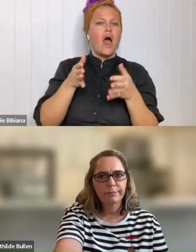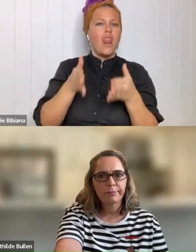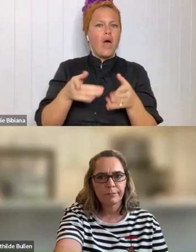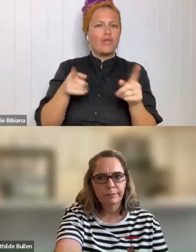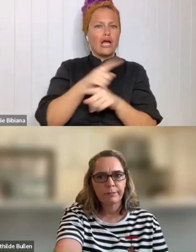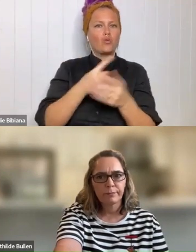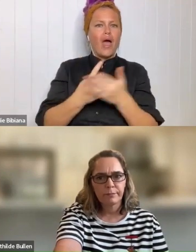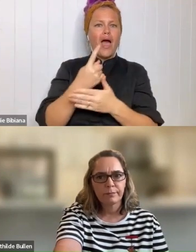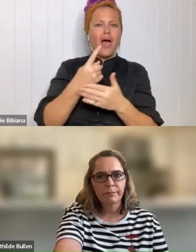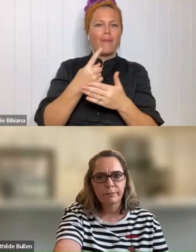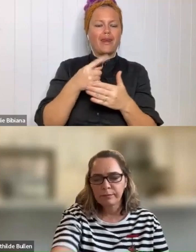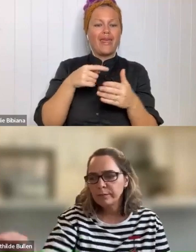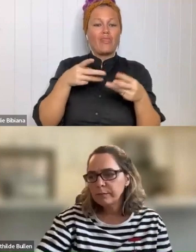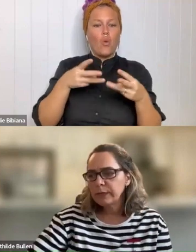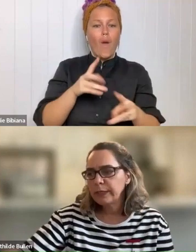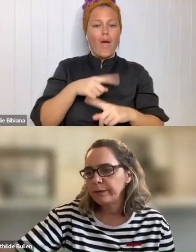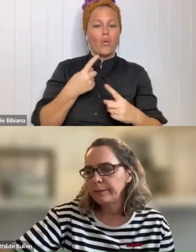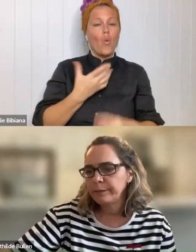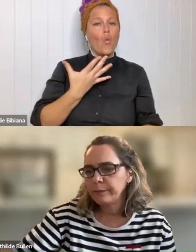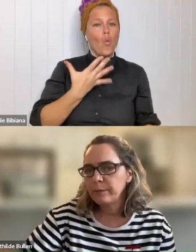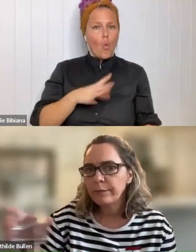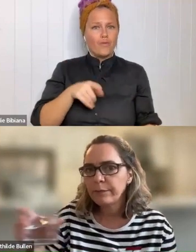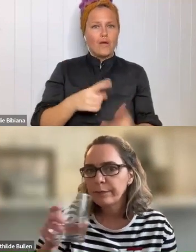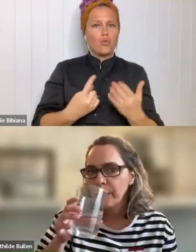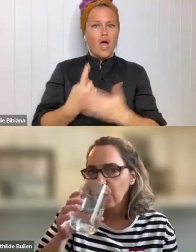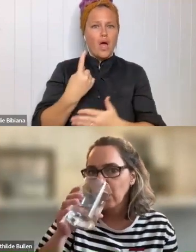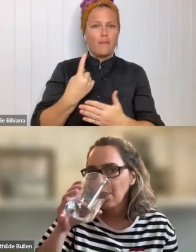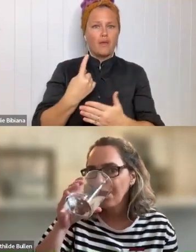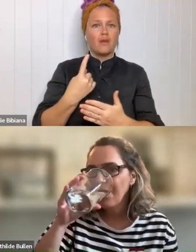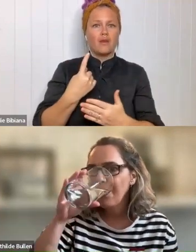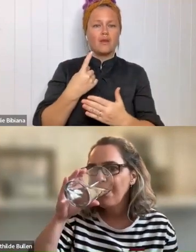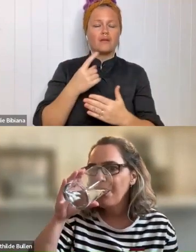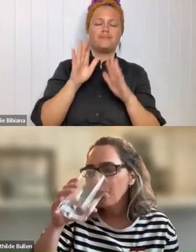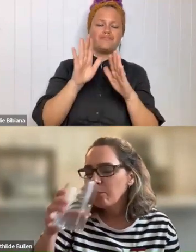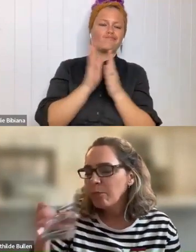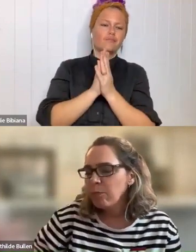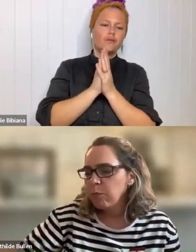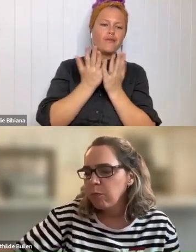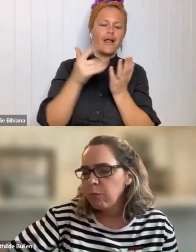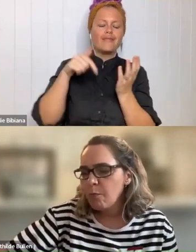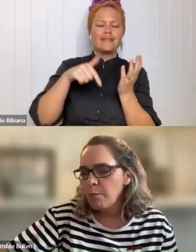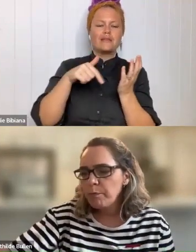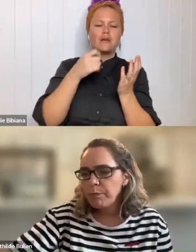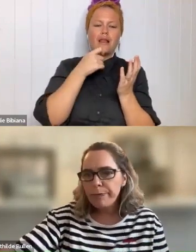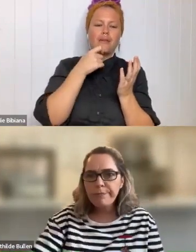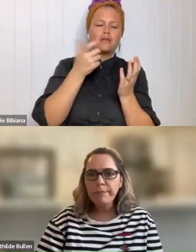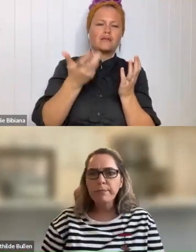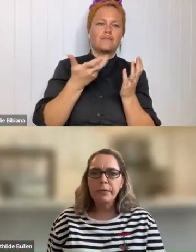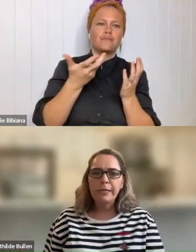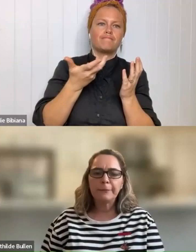we want it to do. Like the only and this is kind of This is